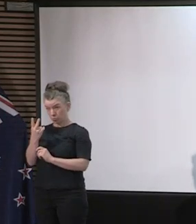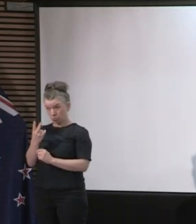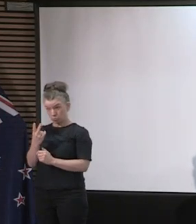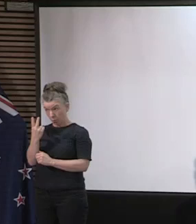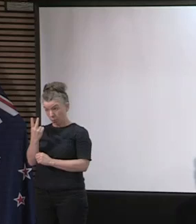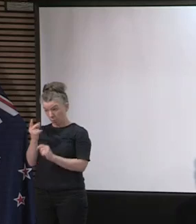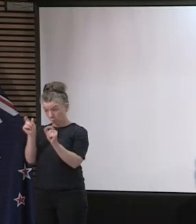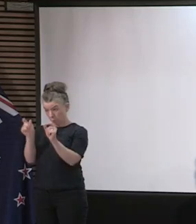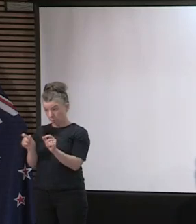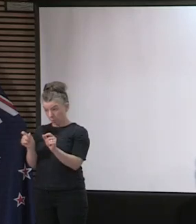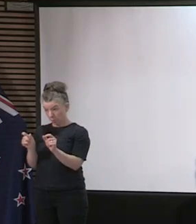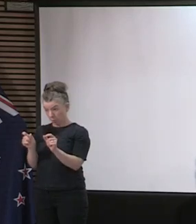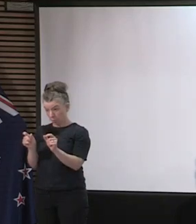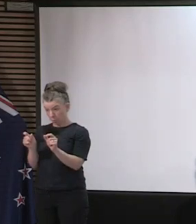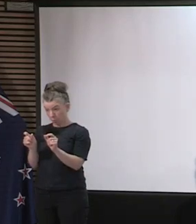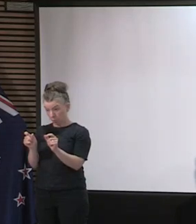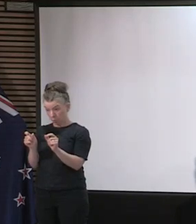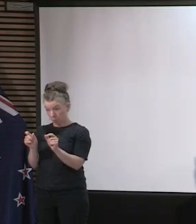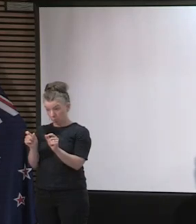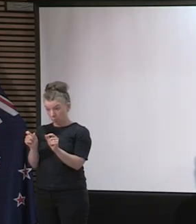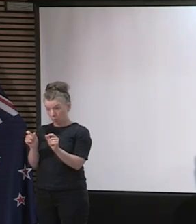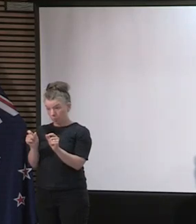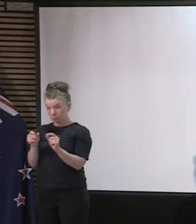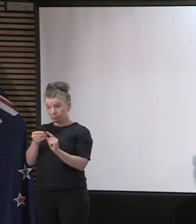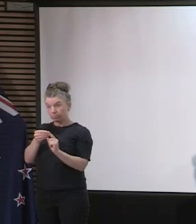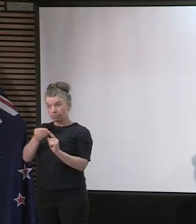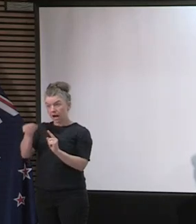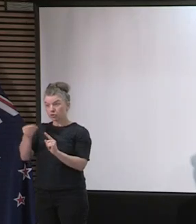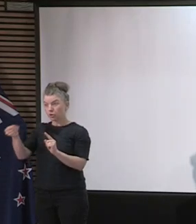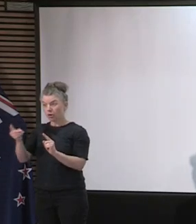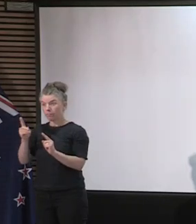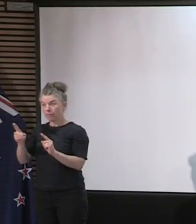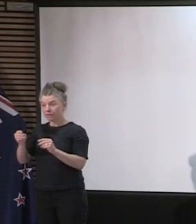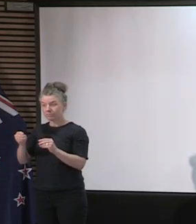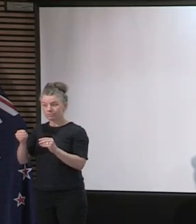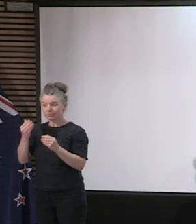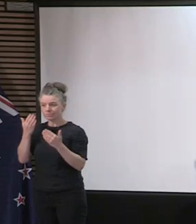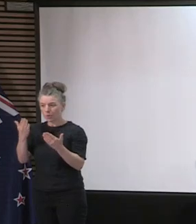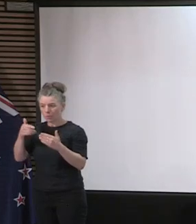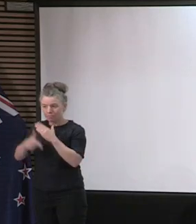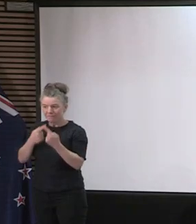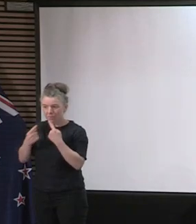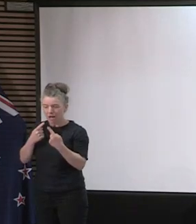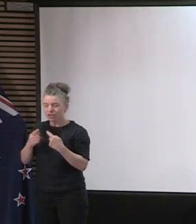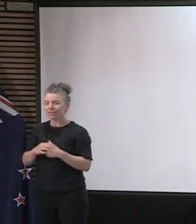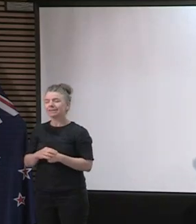and we will make it available. Two known changes of transmission (SPEAKS INDISTINCTLY) that we know about?